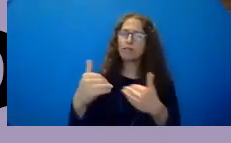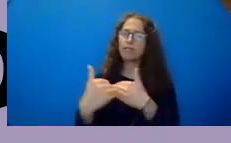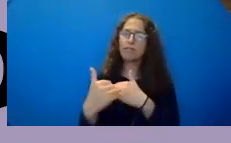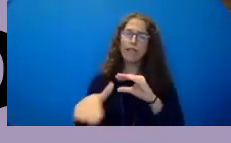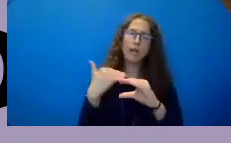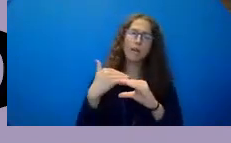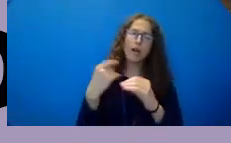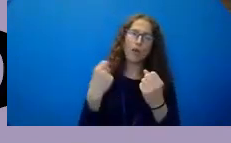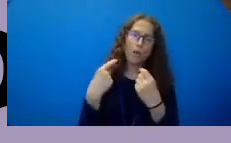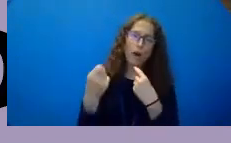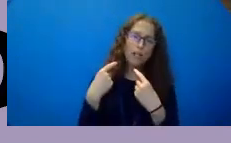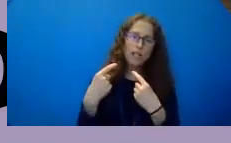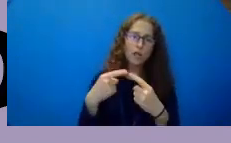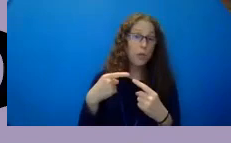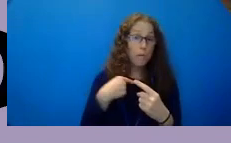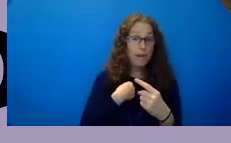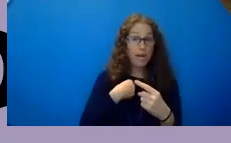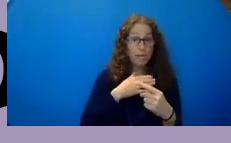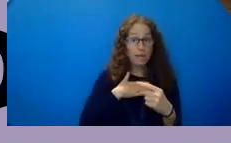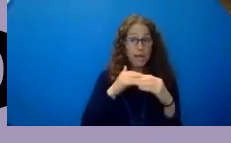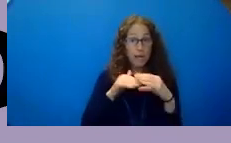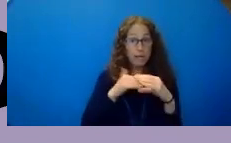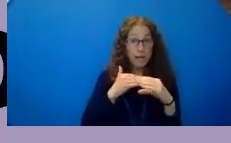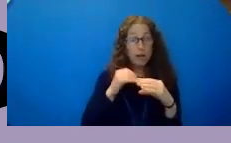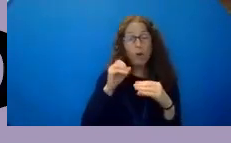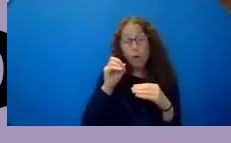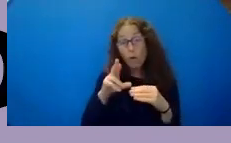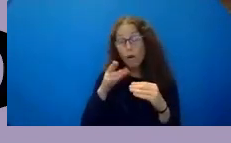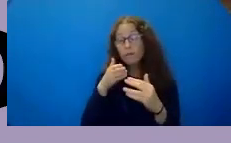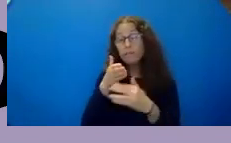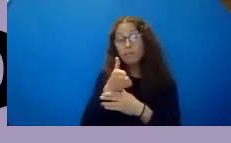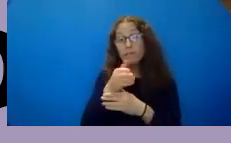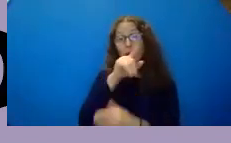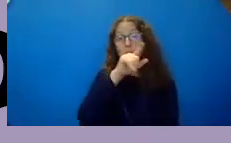QUESTIONS PLEASE TAKE THE TIME TO REVIEW THE MATERIALS ON ZOOM GRANTS AND FEEL FREE TO SUBMIT QUESTIONS BETWEEN NOW